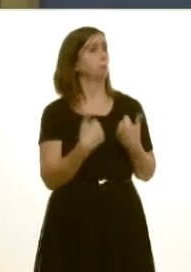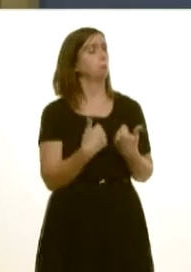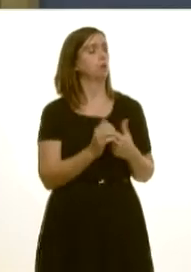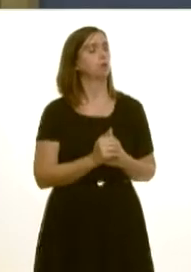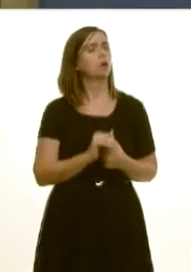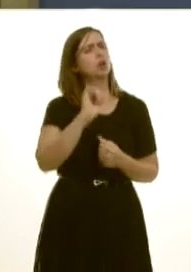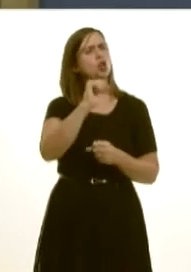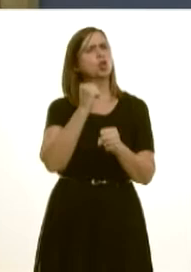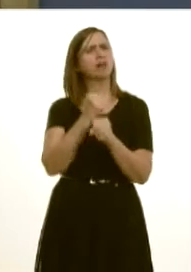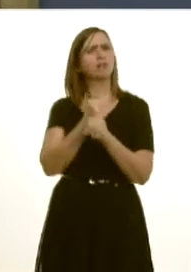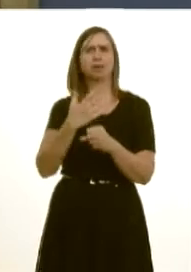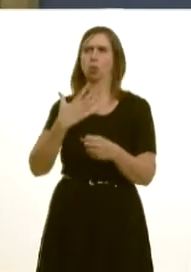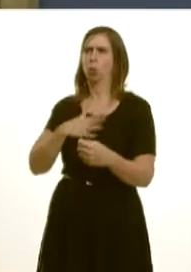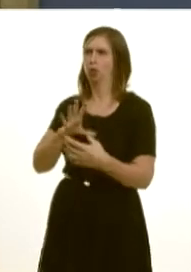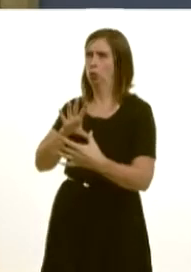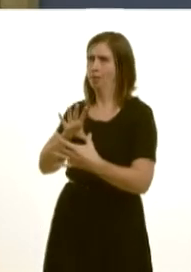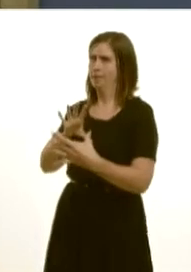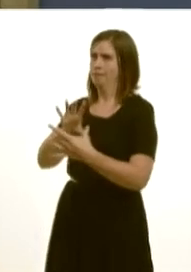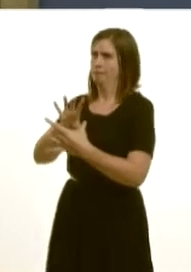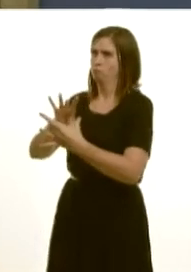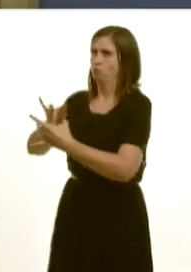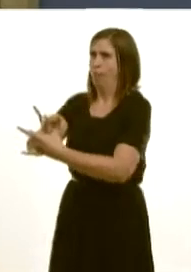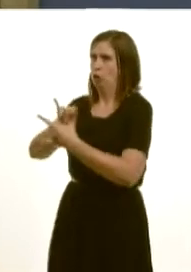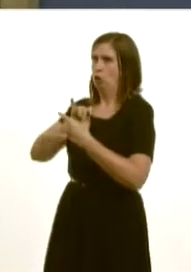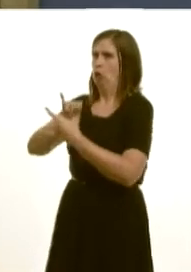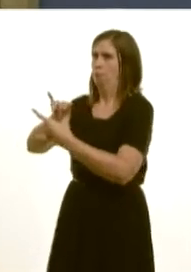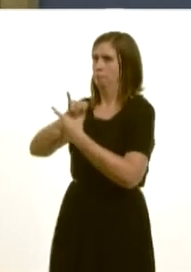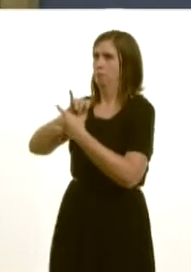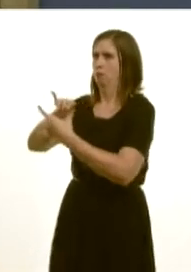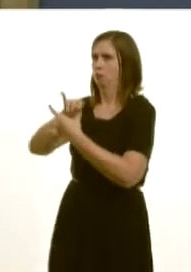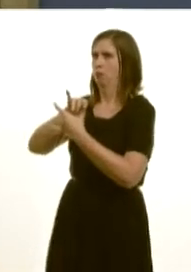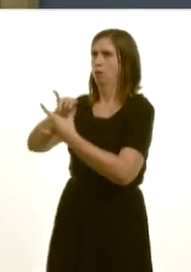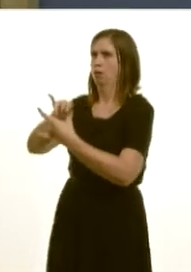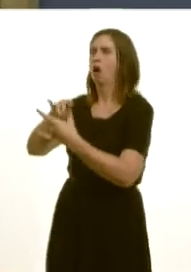seeks to rebuild bridges and address the concerns that have been raised, will he give assurances